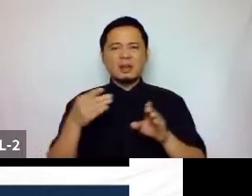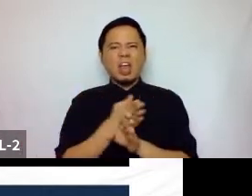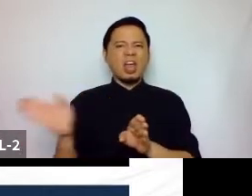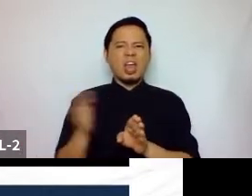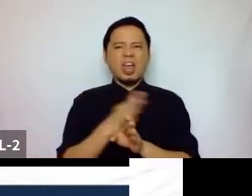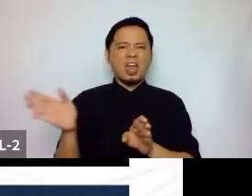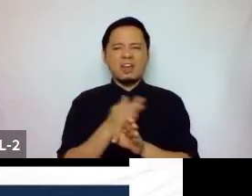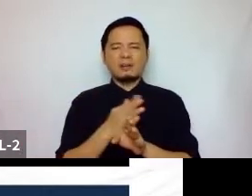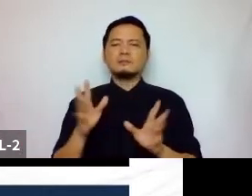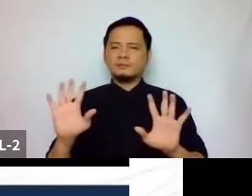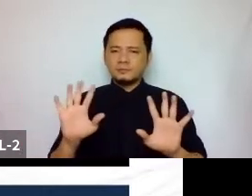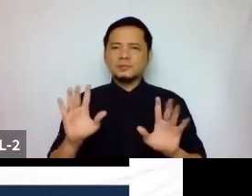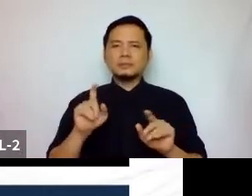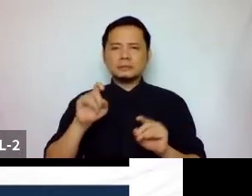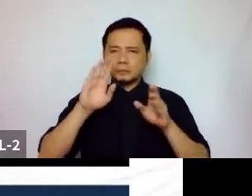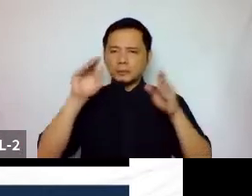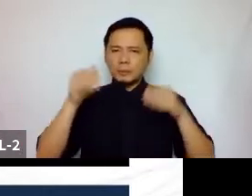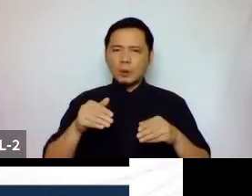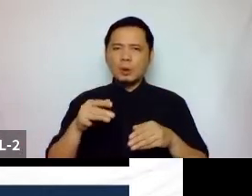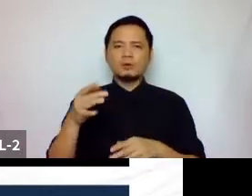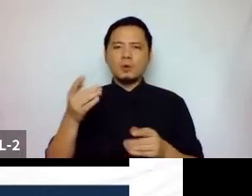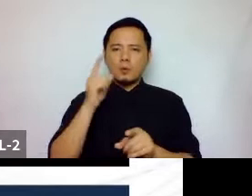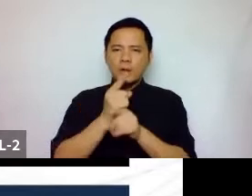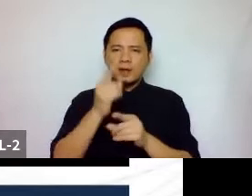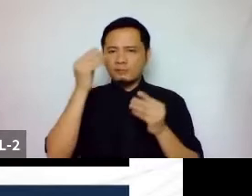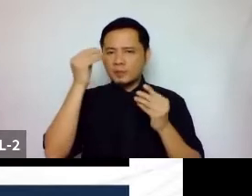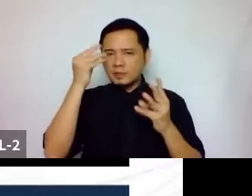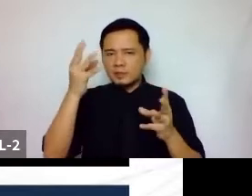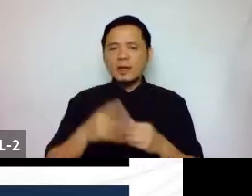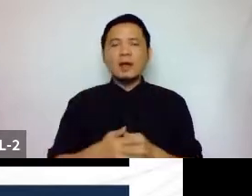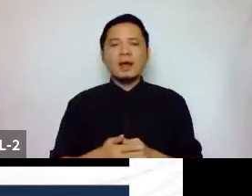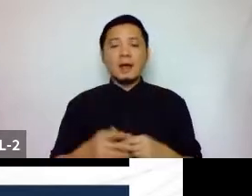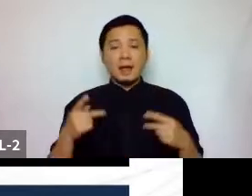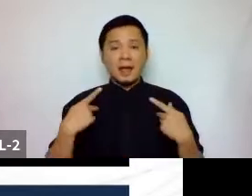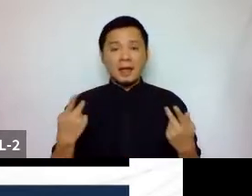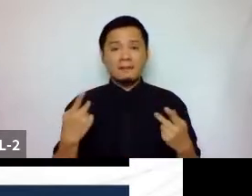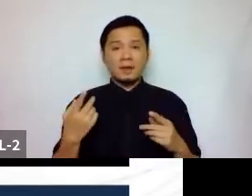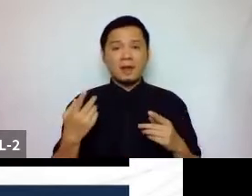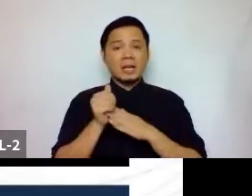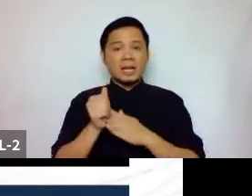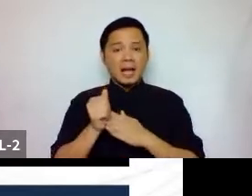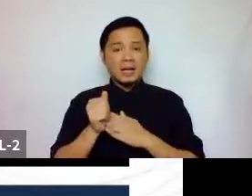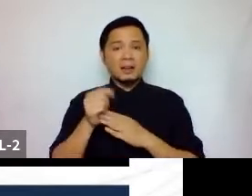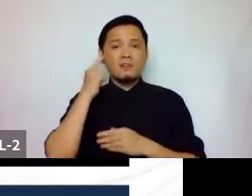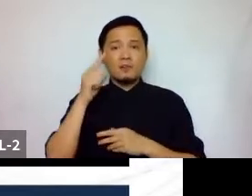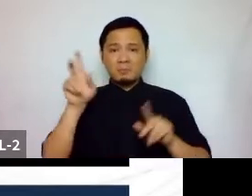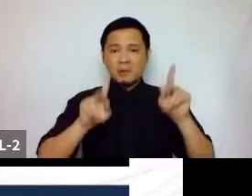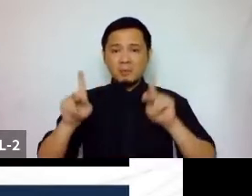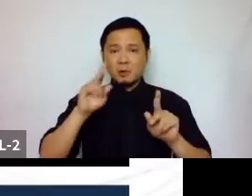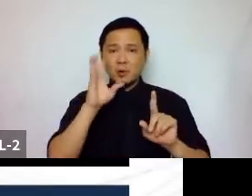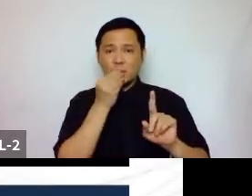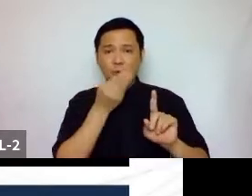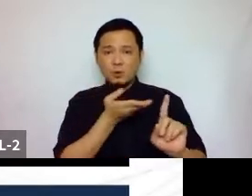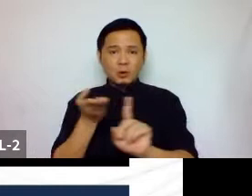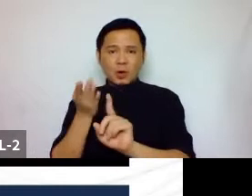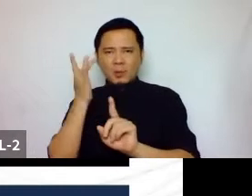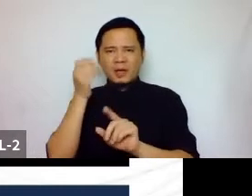So when there are new developments, we release these talking heads because a lot of agencies are talking about this.